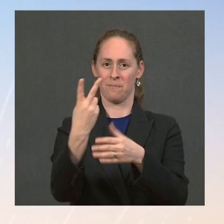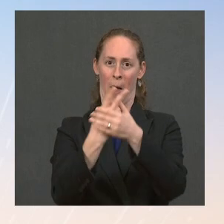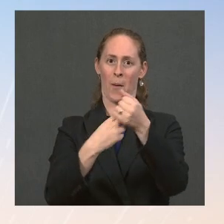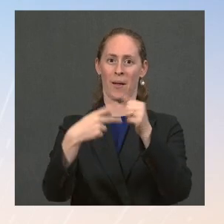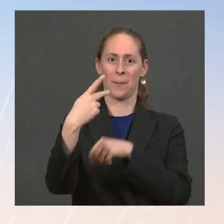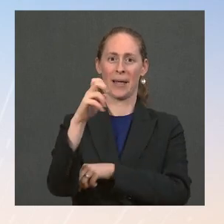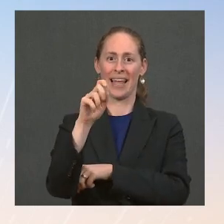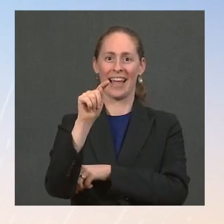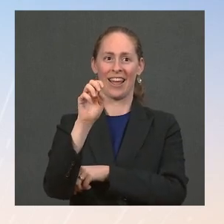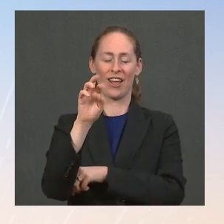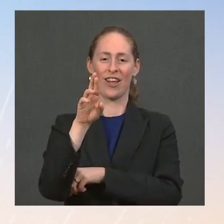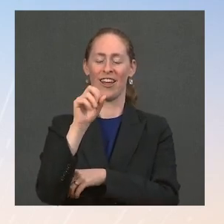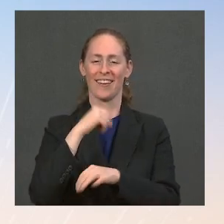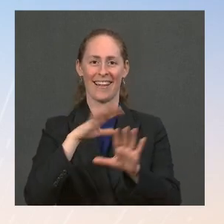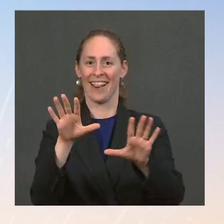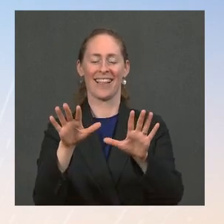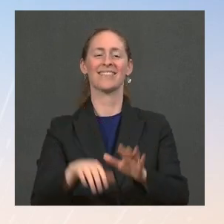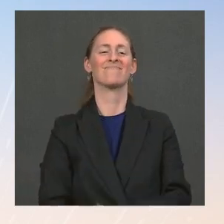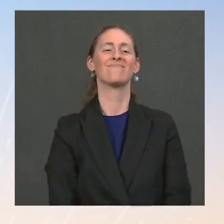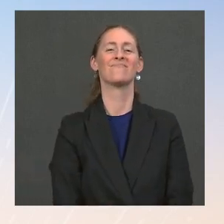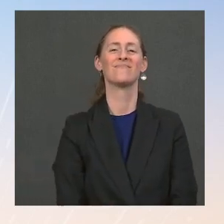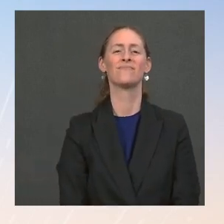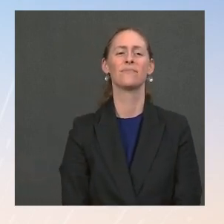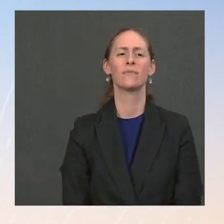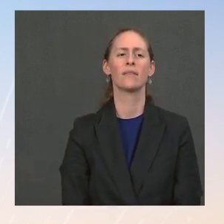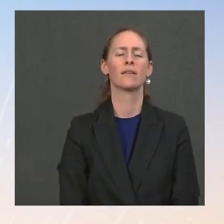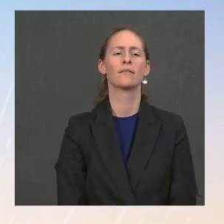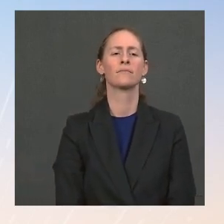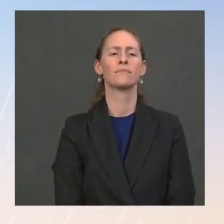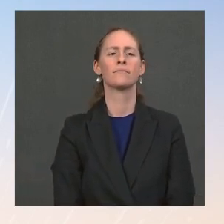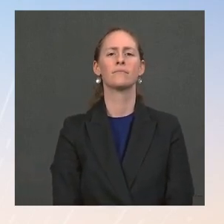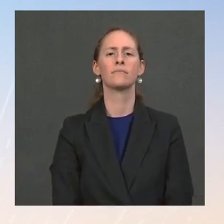how quickly we can work as a global community